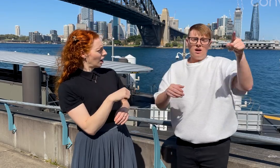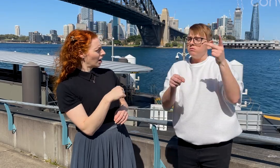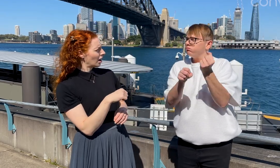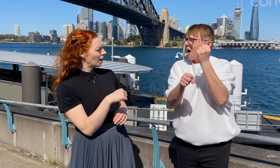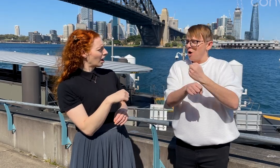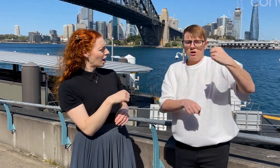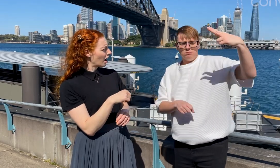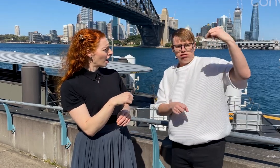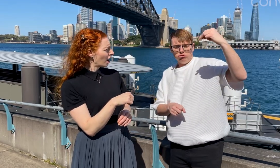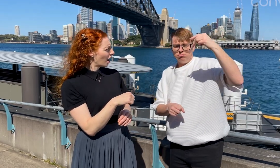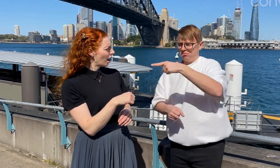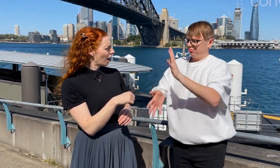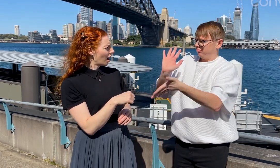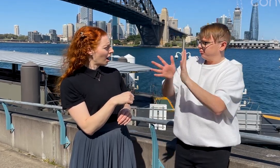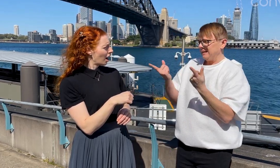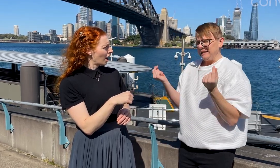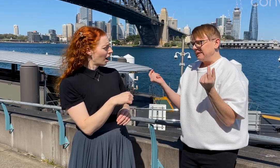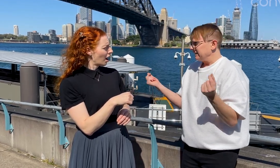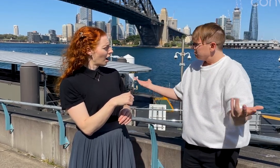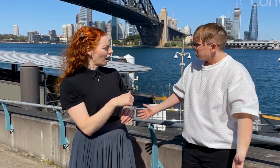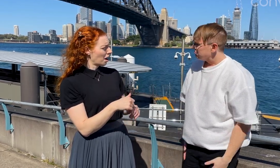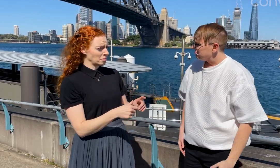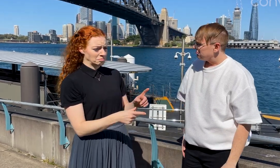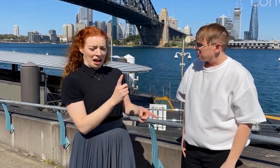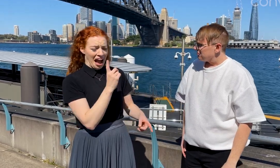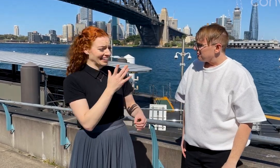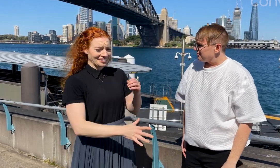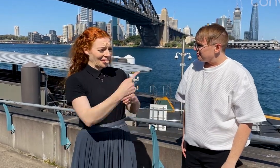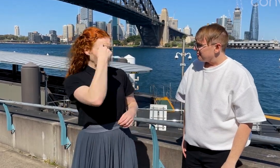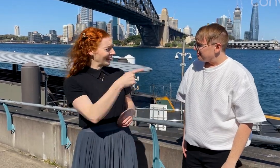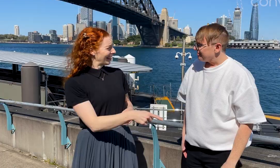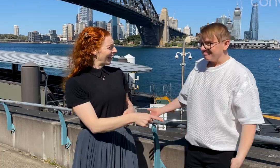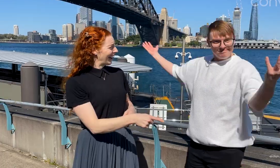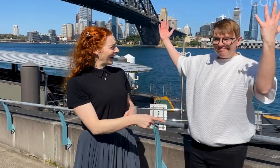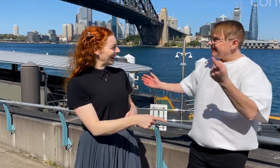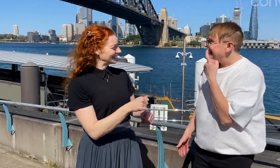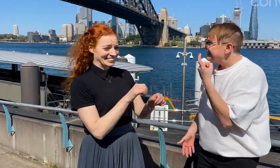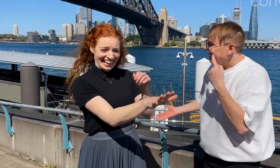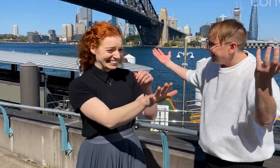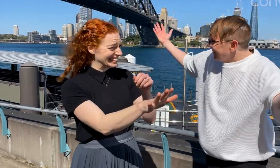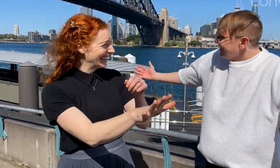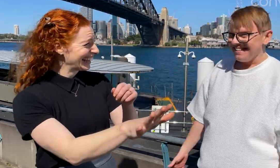I sign, the interpreter voices what I say to the person, then the words the person speaks is signed back to me by the interpreter, its easy. Ah, I never thought of that. So easy!